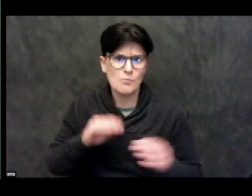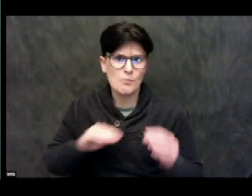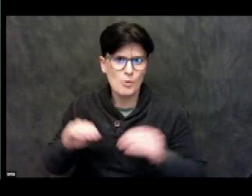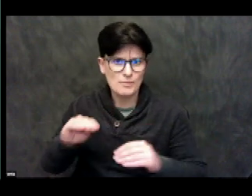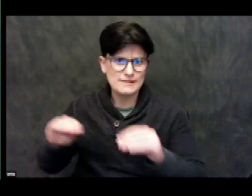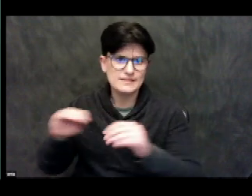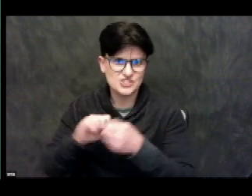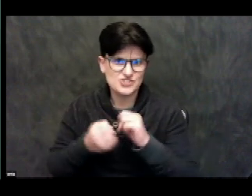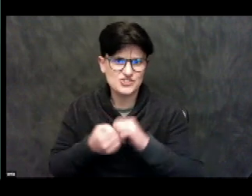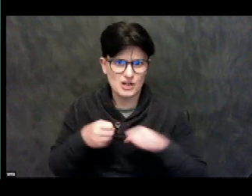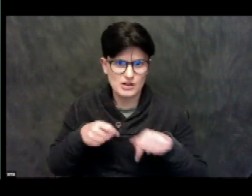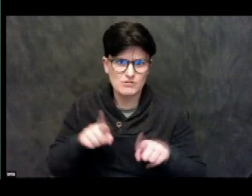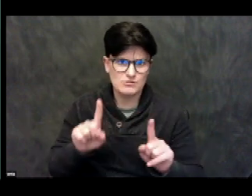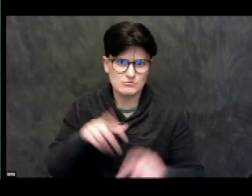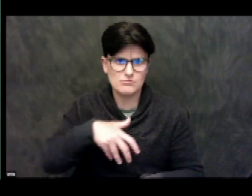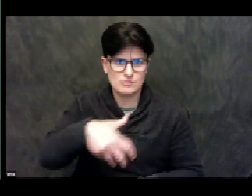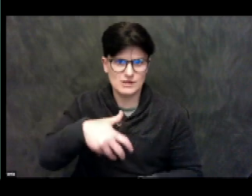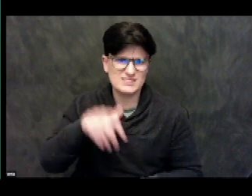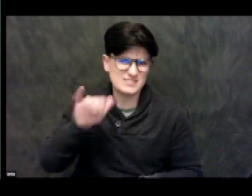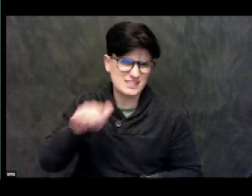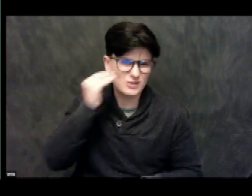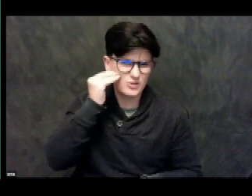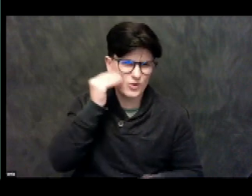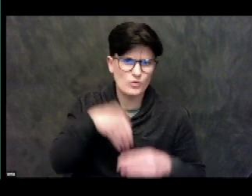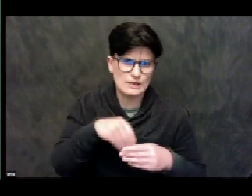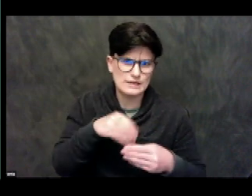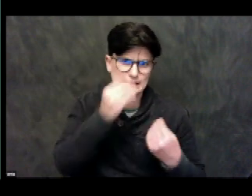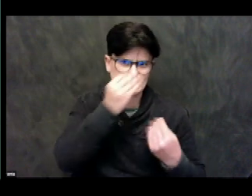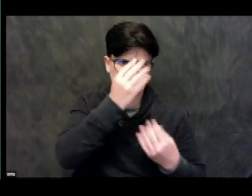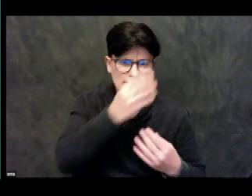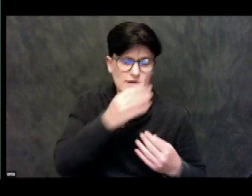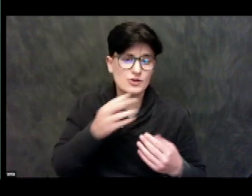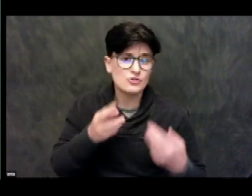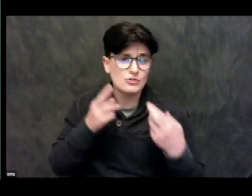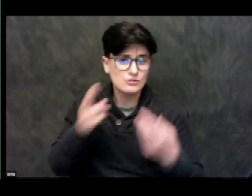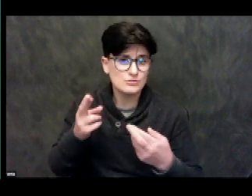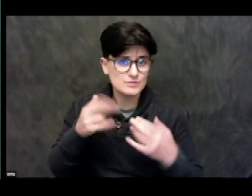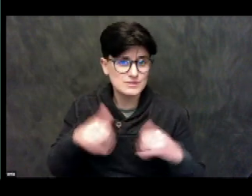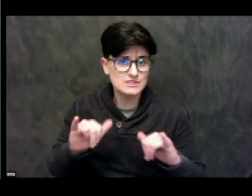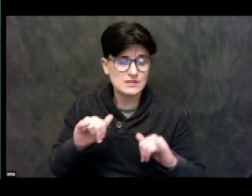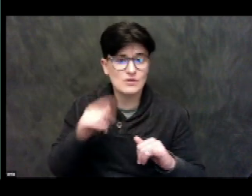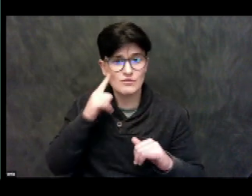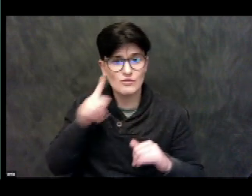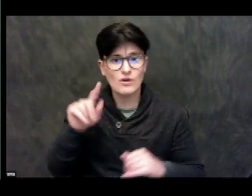and that's known in the data. The recommendation still for anticoagulation both in the pregnancy and postpartum,